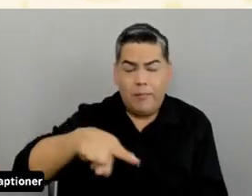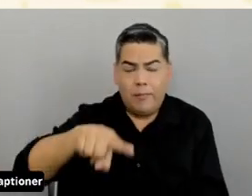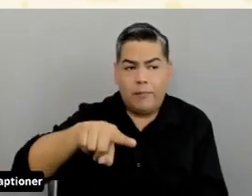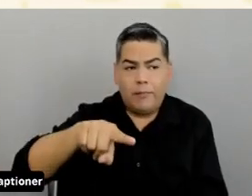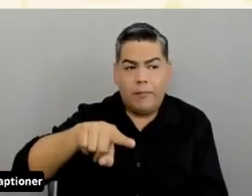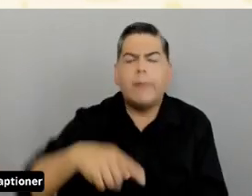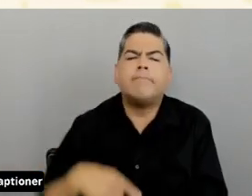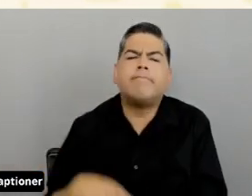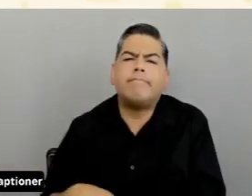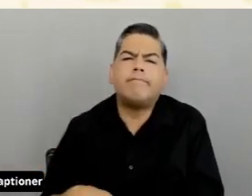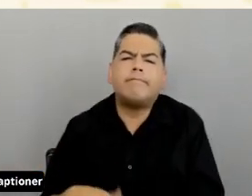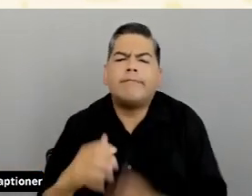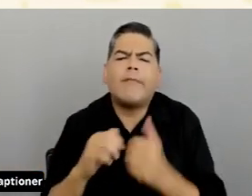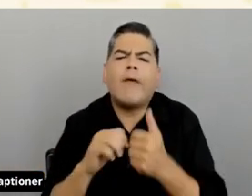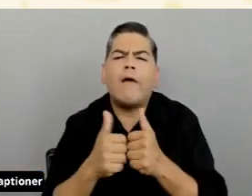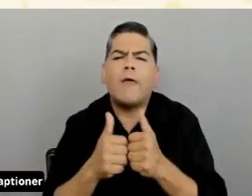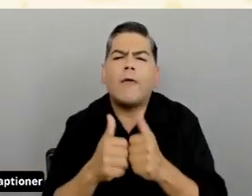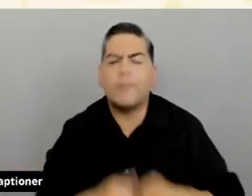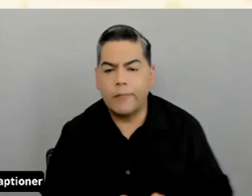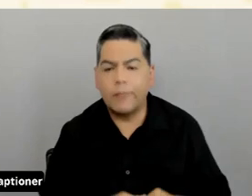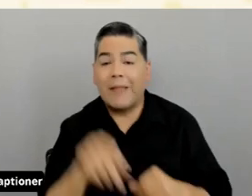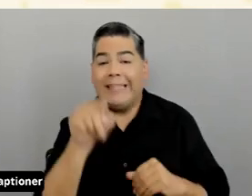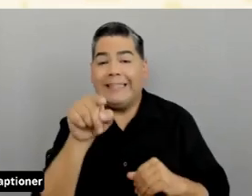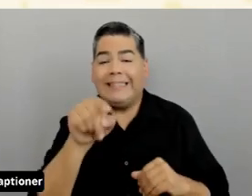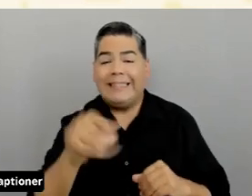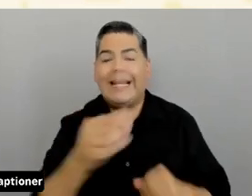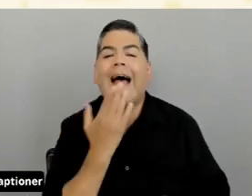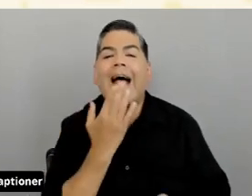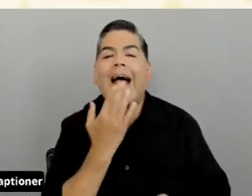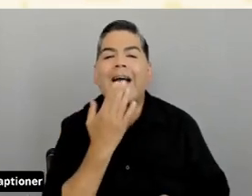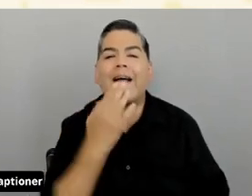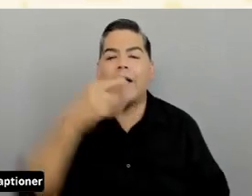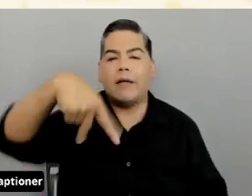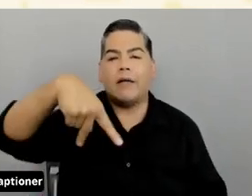So we have our color palette and we can just match